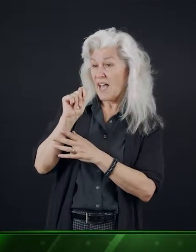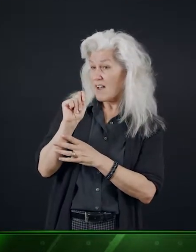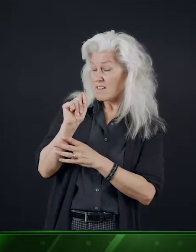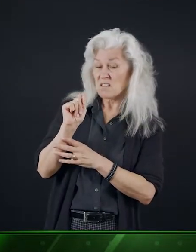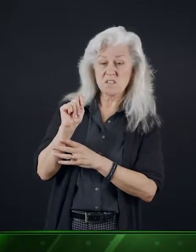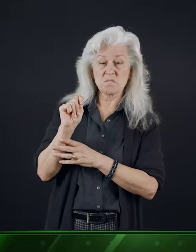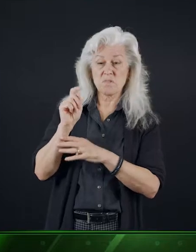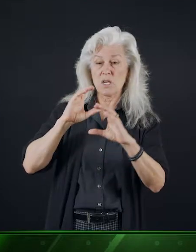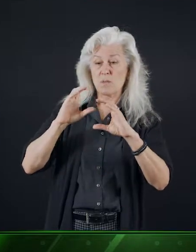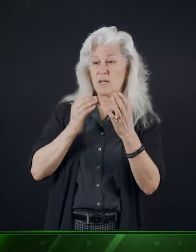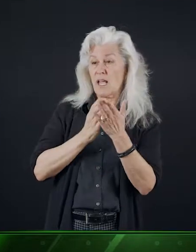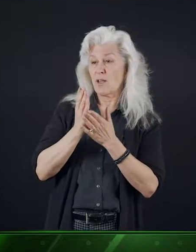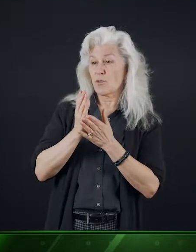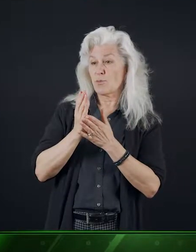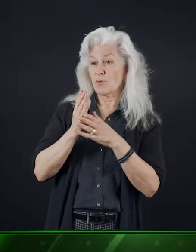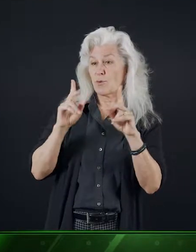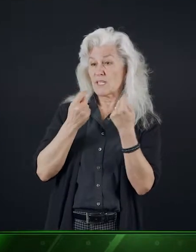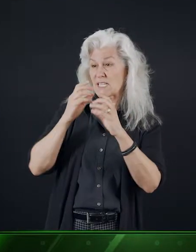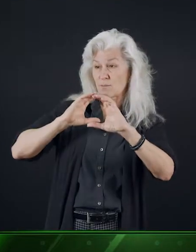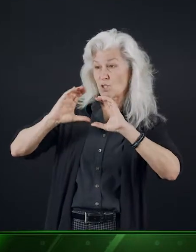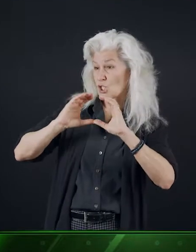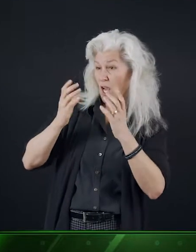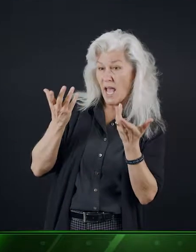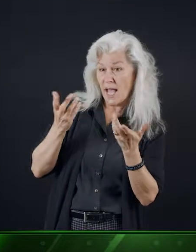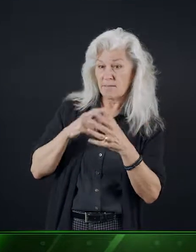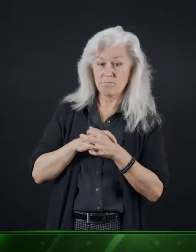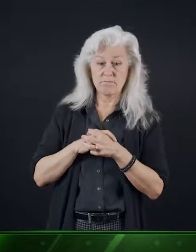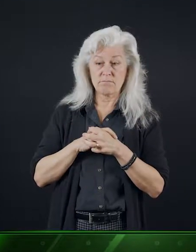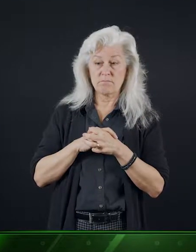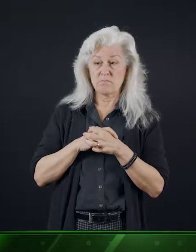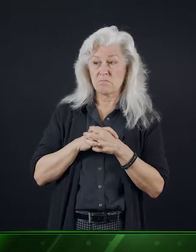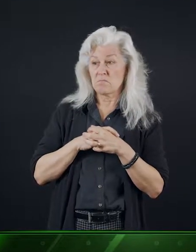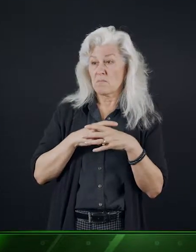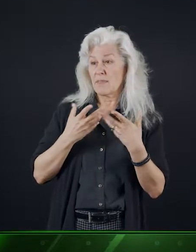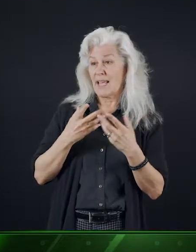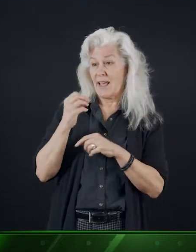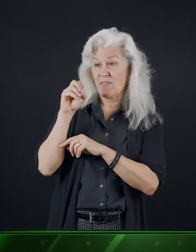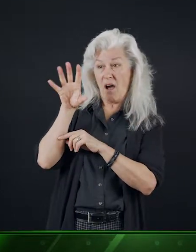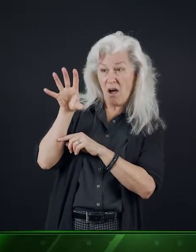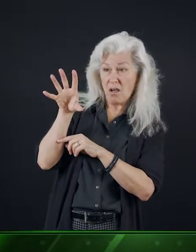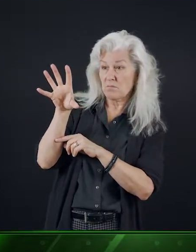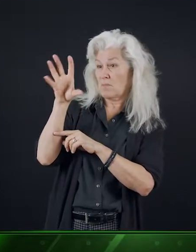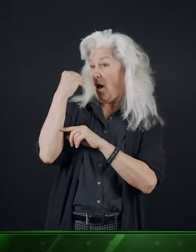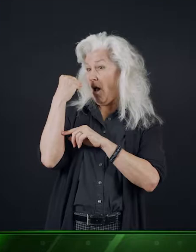or they can communicate over the Teams chat that we're using. They can choose to have their cameras off or on.